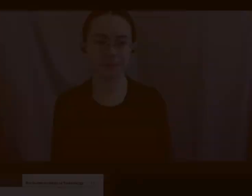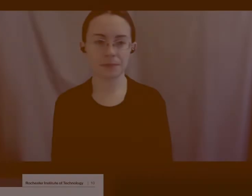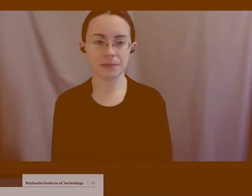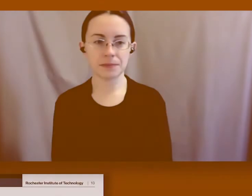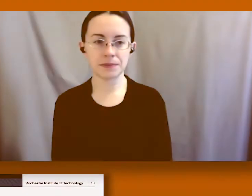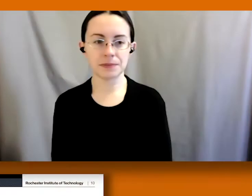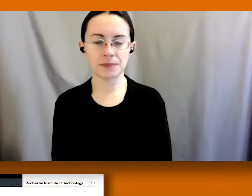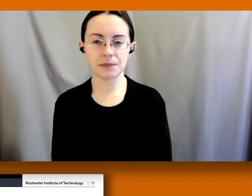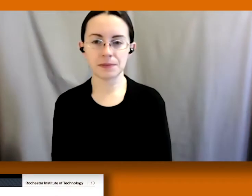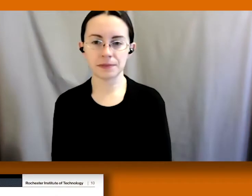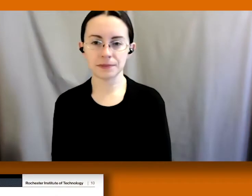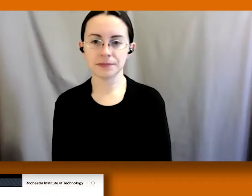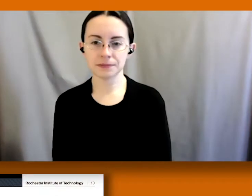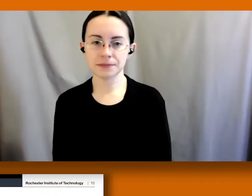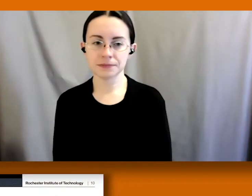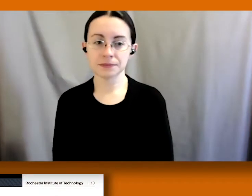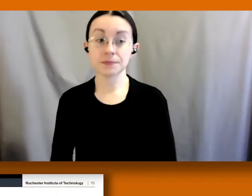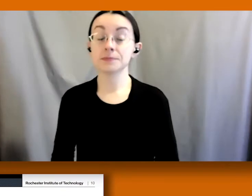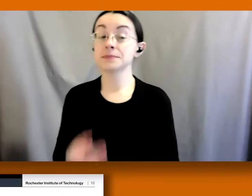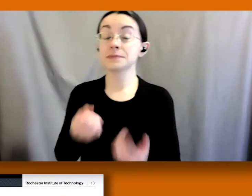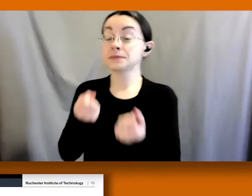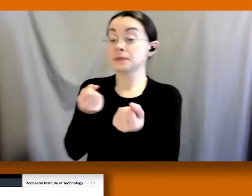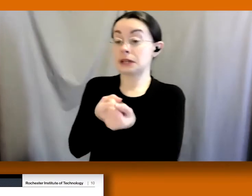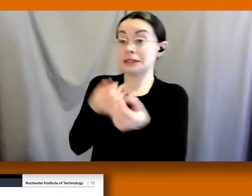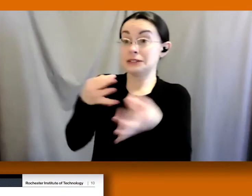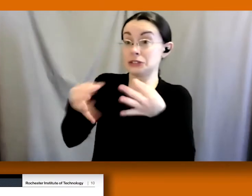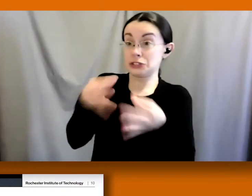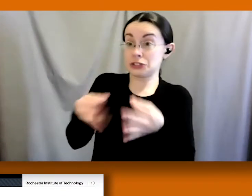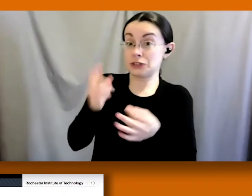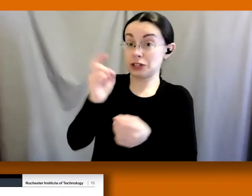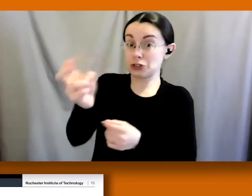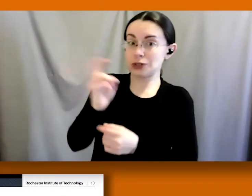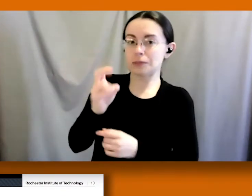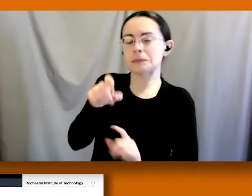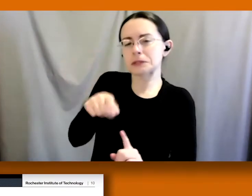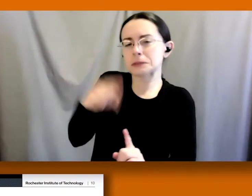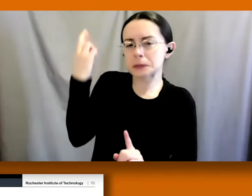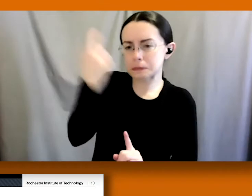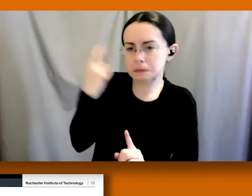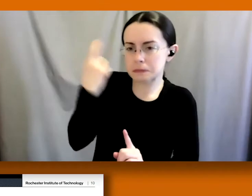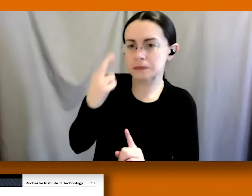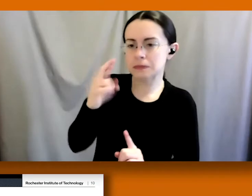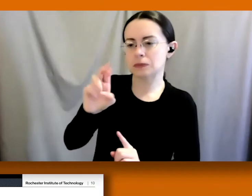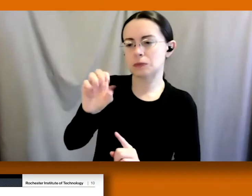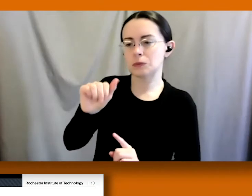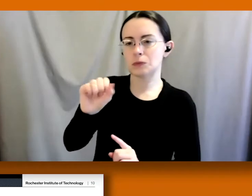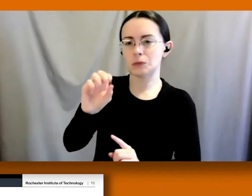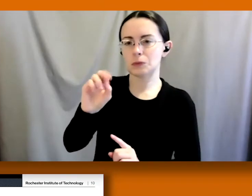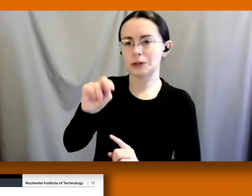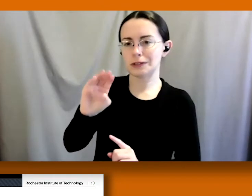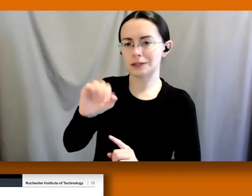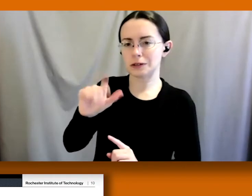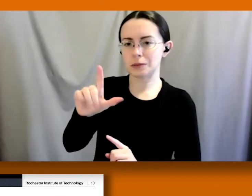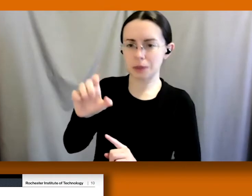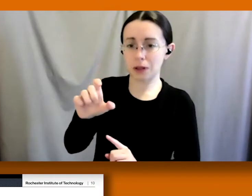In order to justify trips, they must be reasonable. Um, wanting to meet with a collaborator just to do so